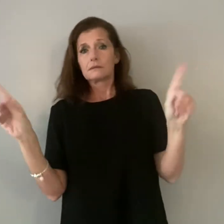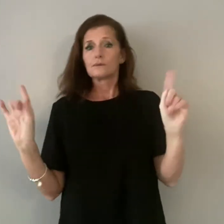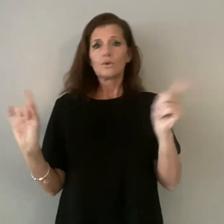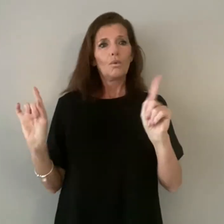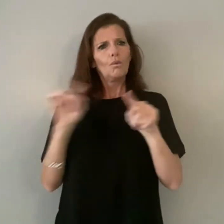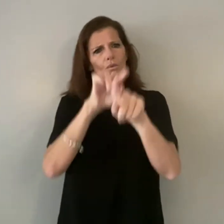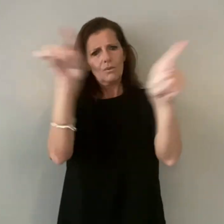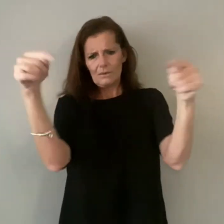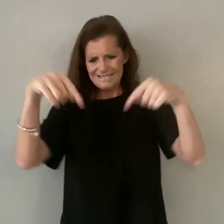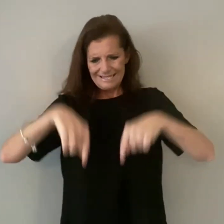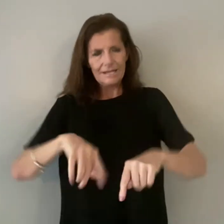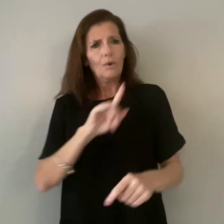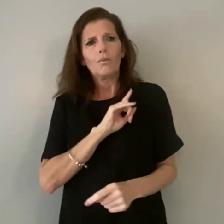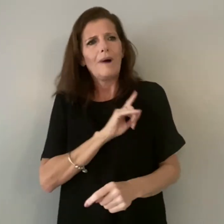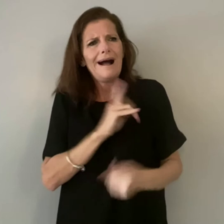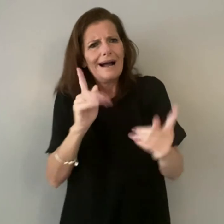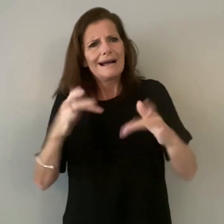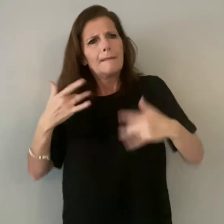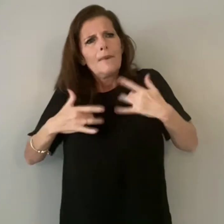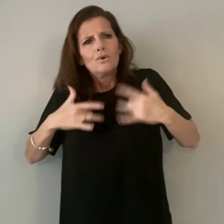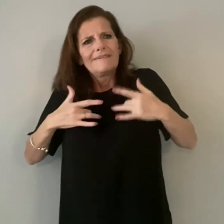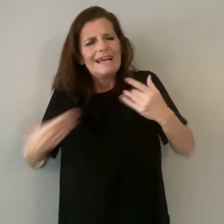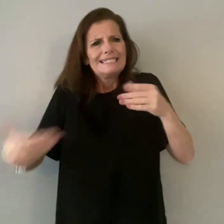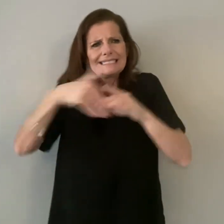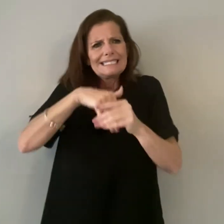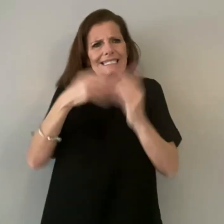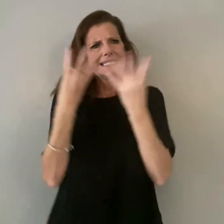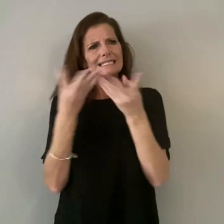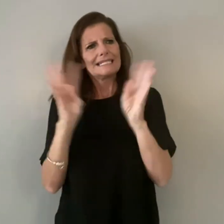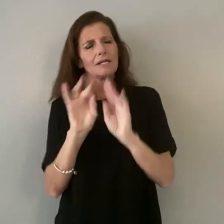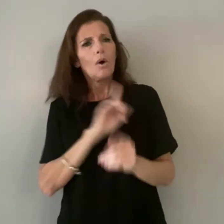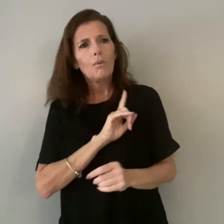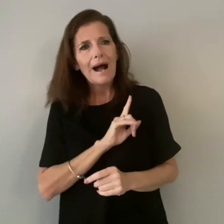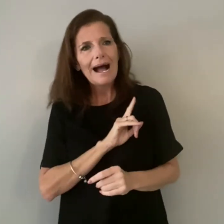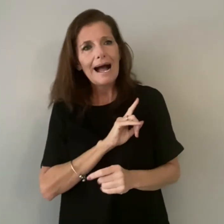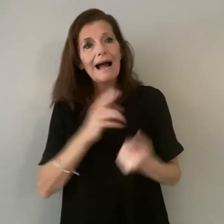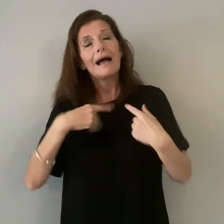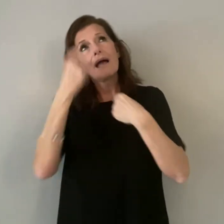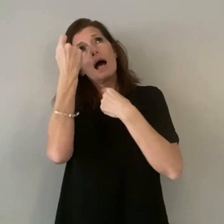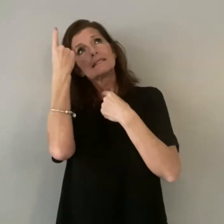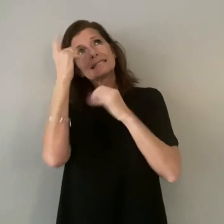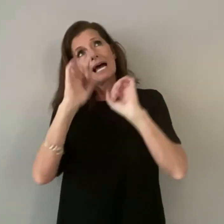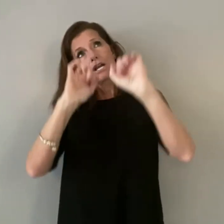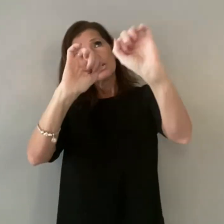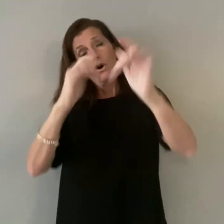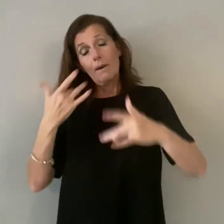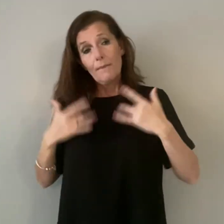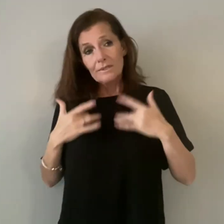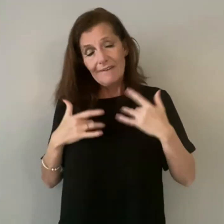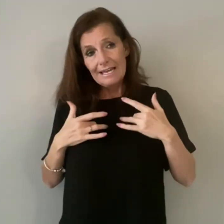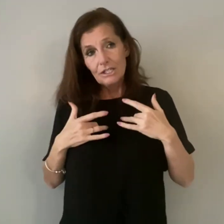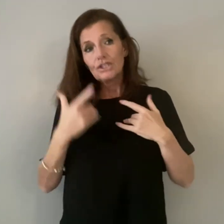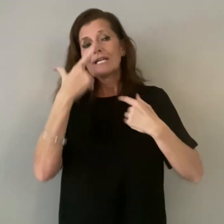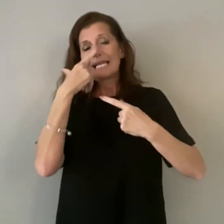what is motivating that trustee to be there? Why are they on that board? And as soon as the chair understands that motivation,